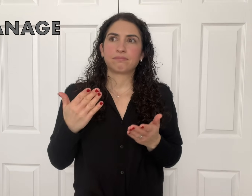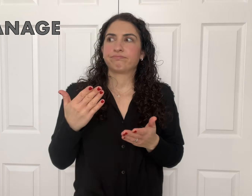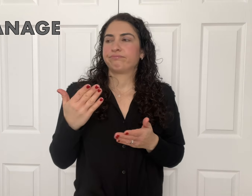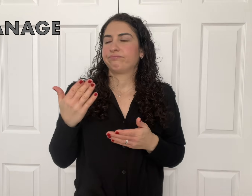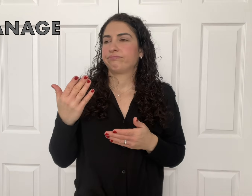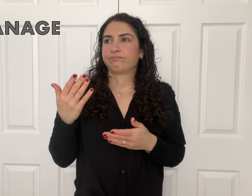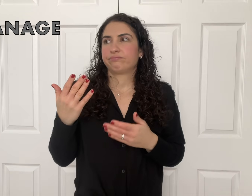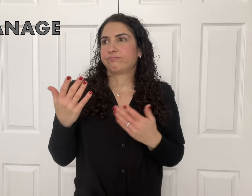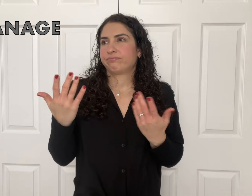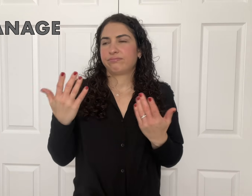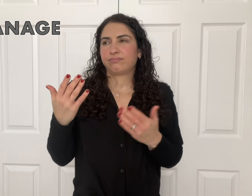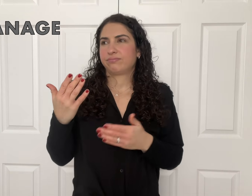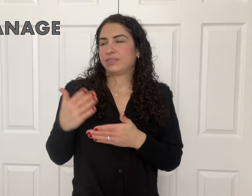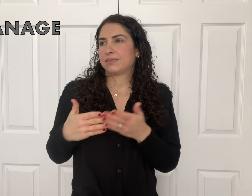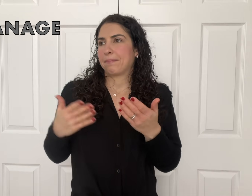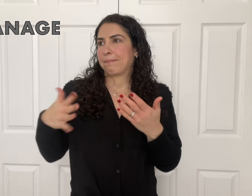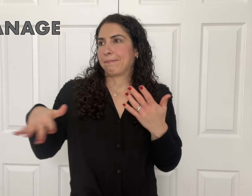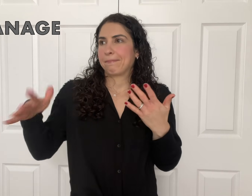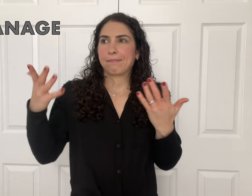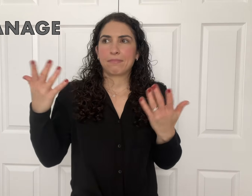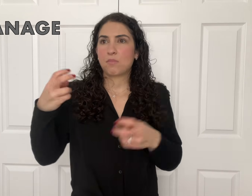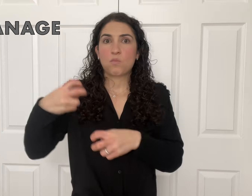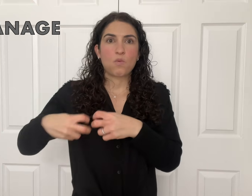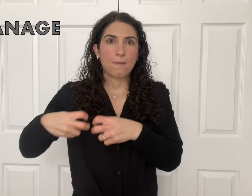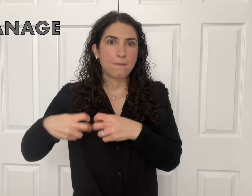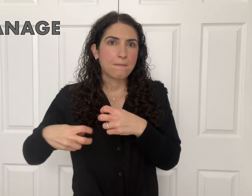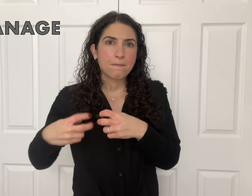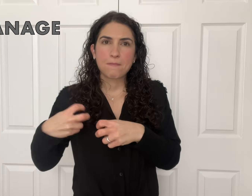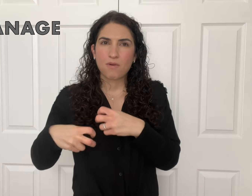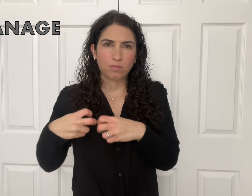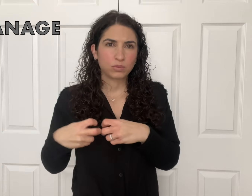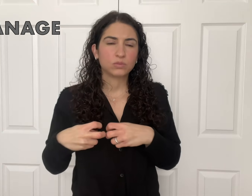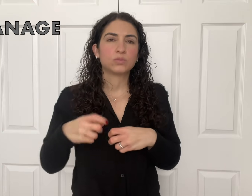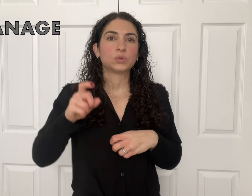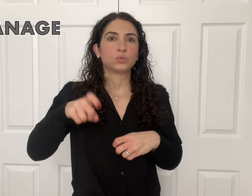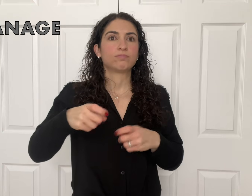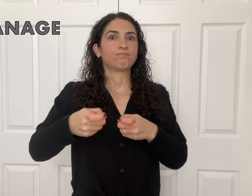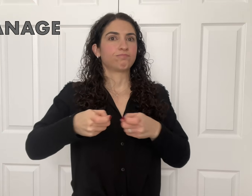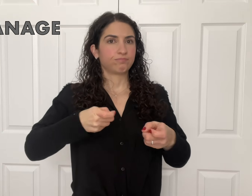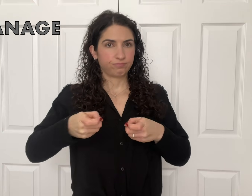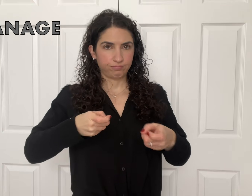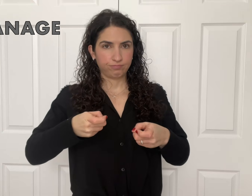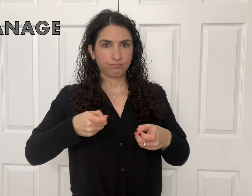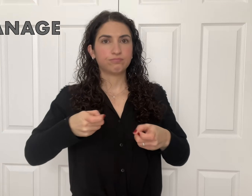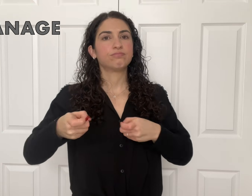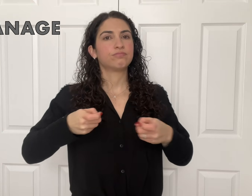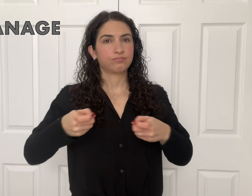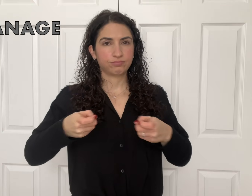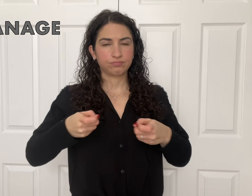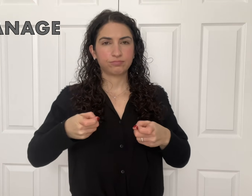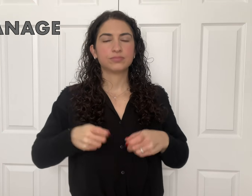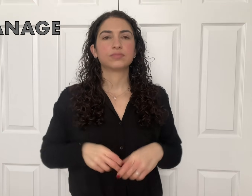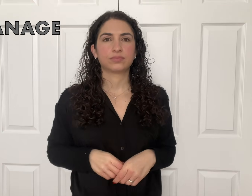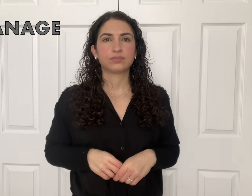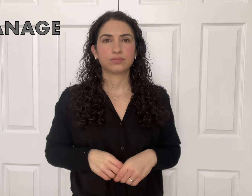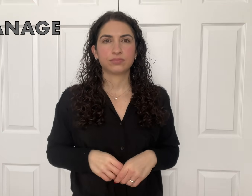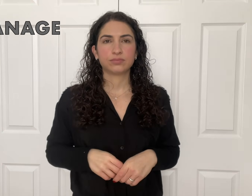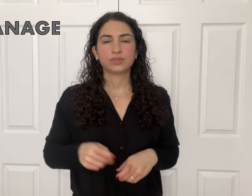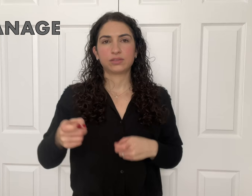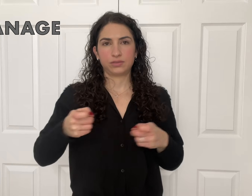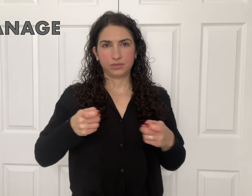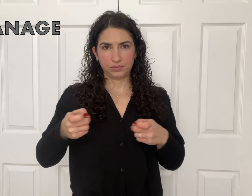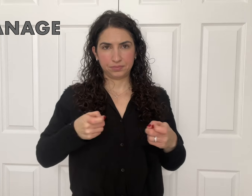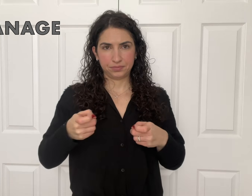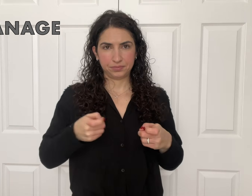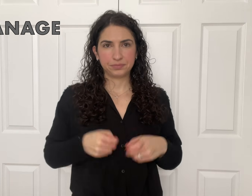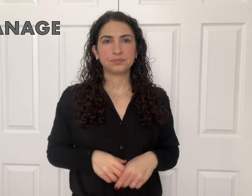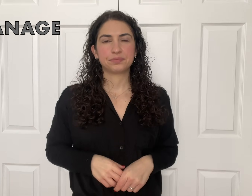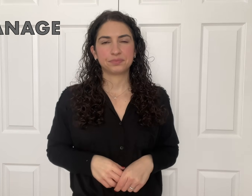So again, maybe there's some problem that we have to manage. Address a problem.